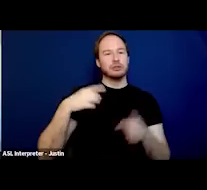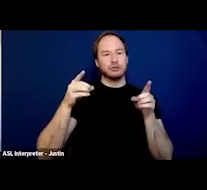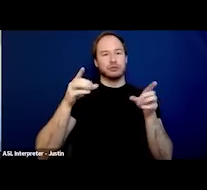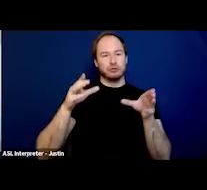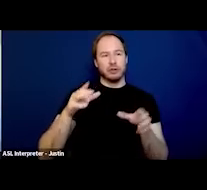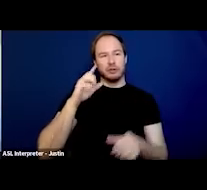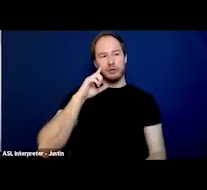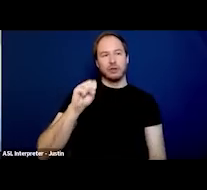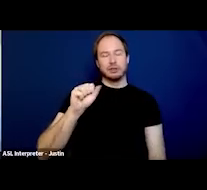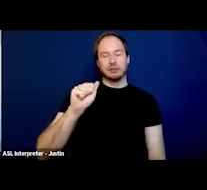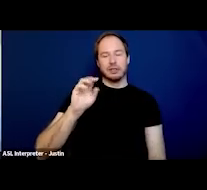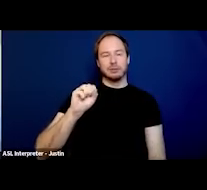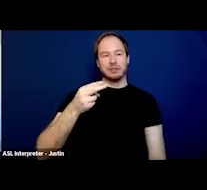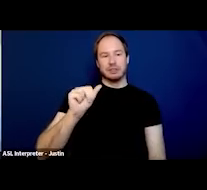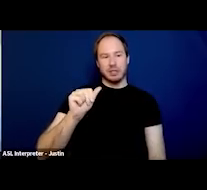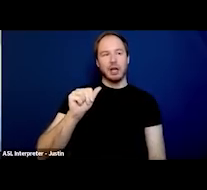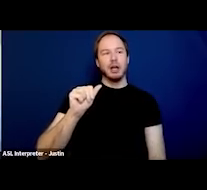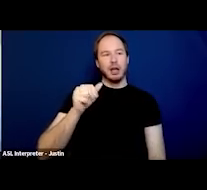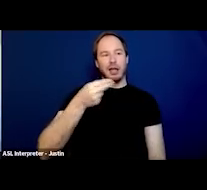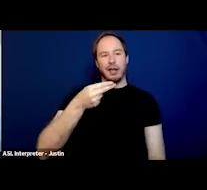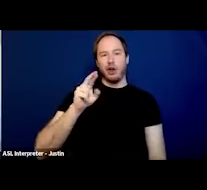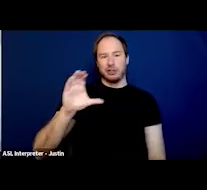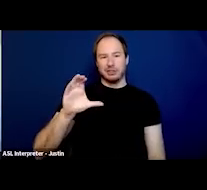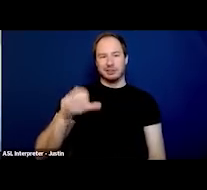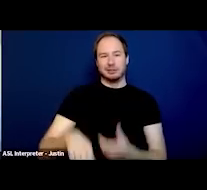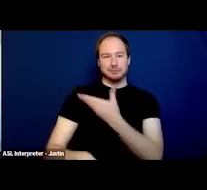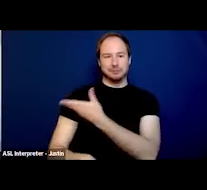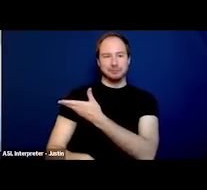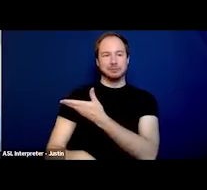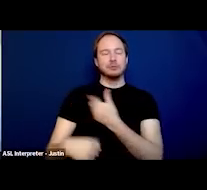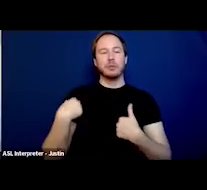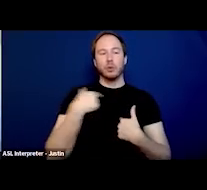Homeless and Housing Resource Center. And we are so excited for you to join us today